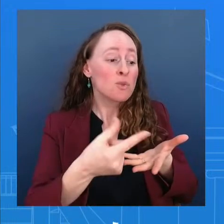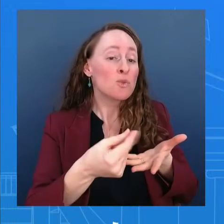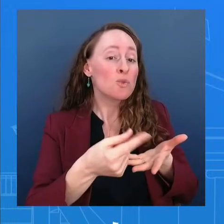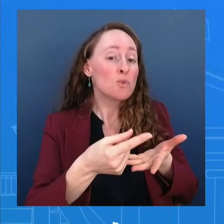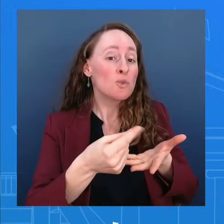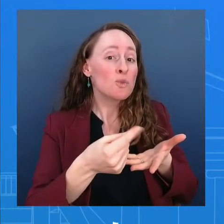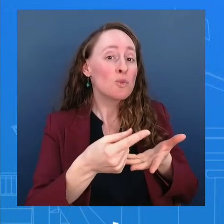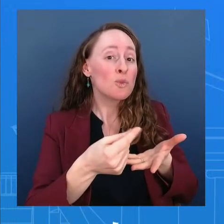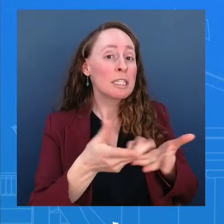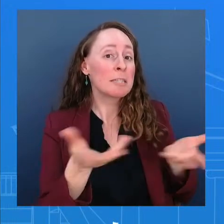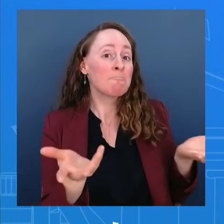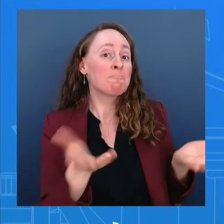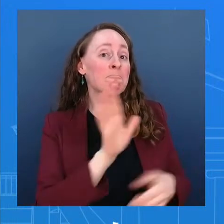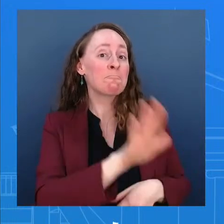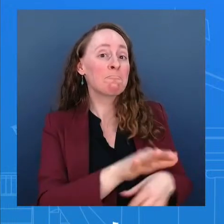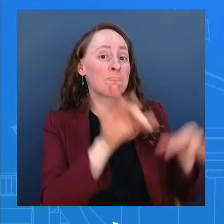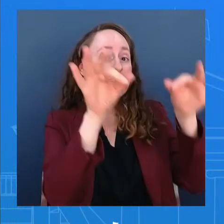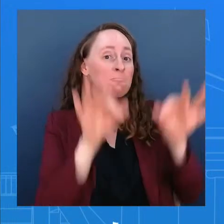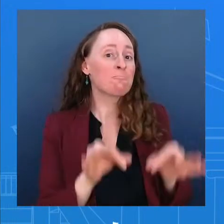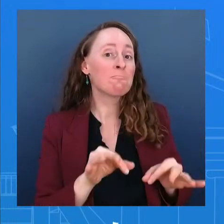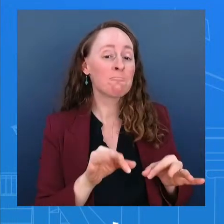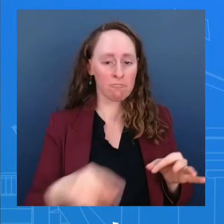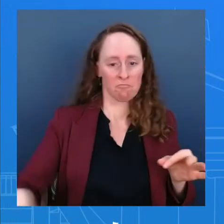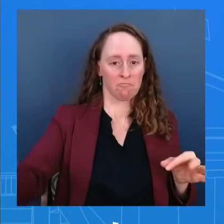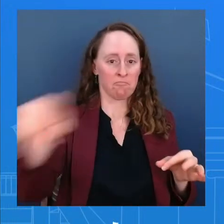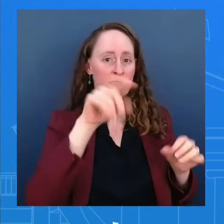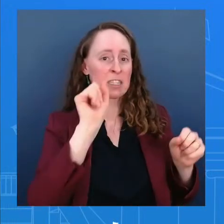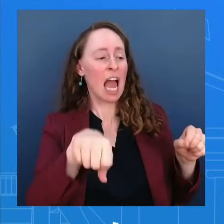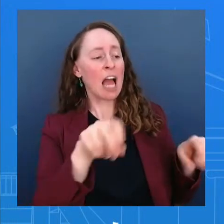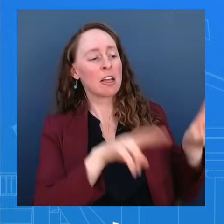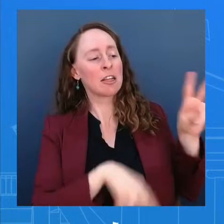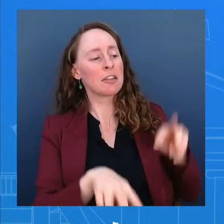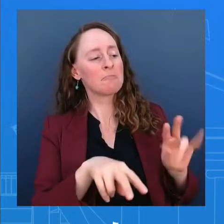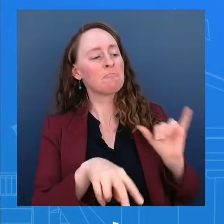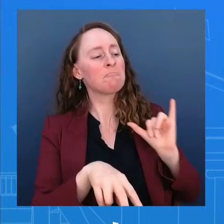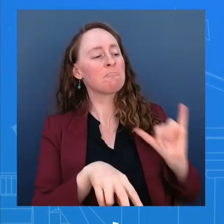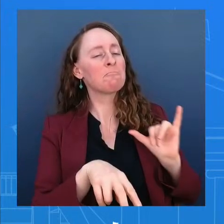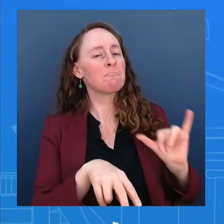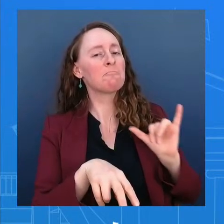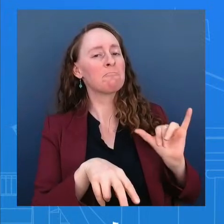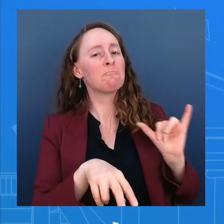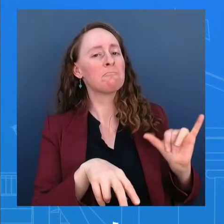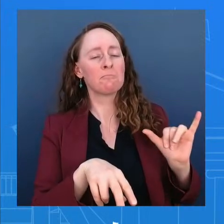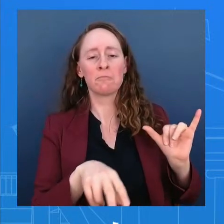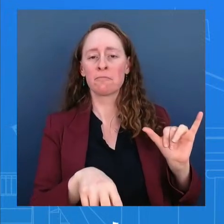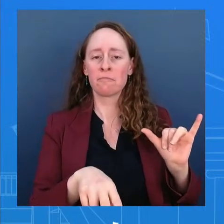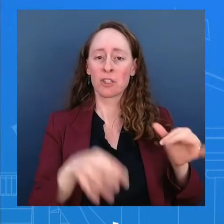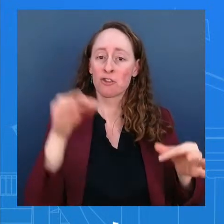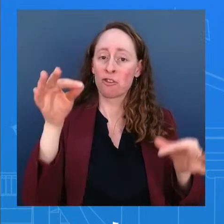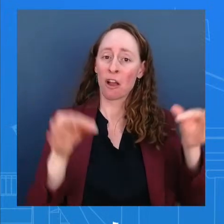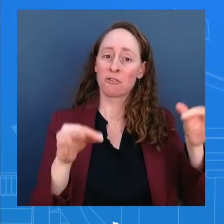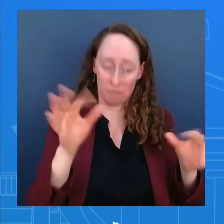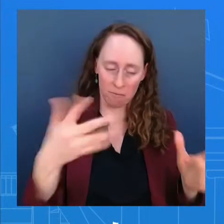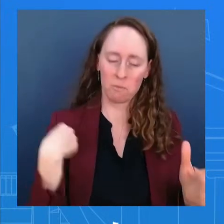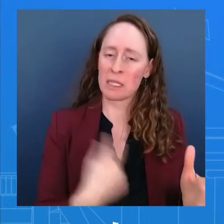whether they like that or don’t like that. We are just going to do the best we can. And then I think when history judges the baton